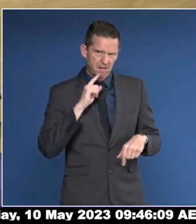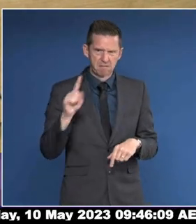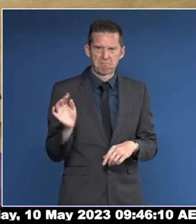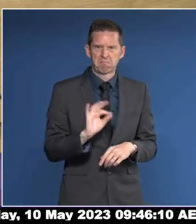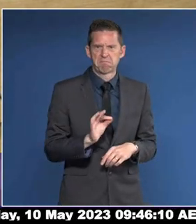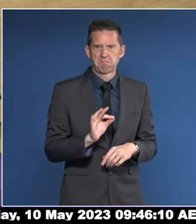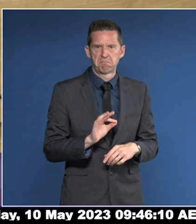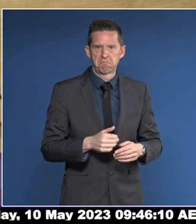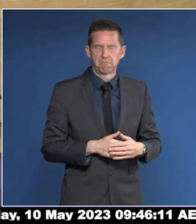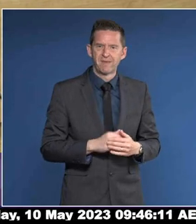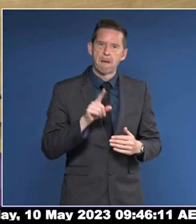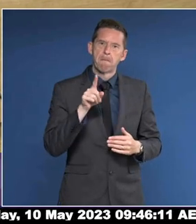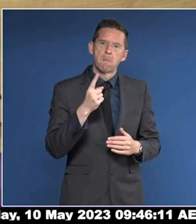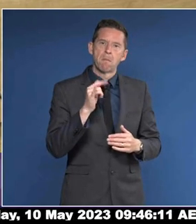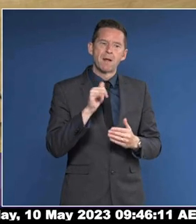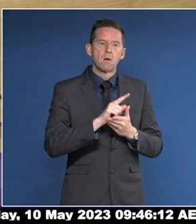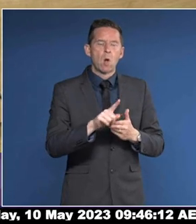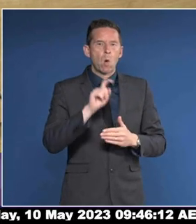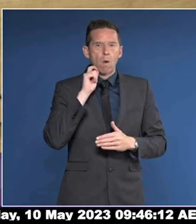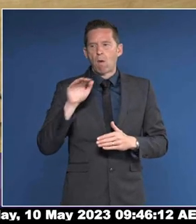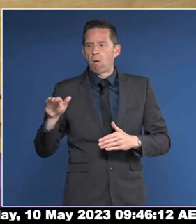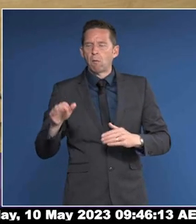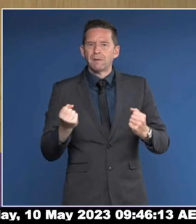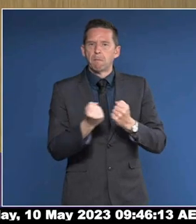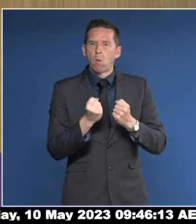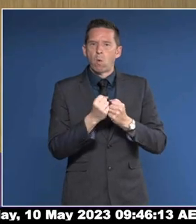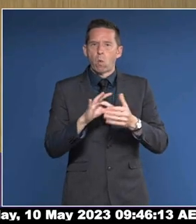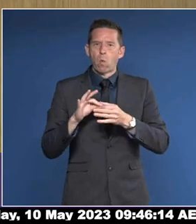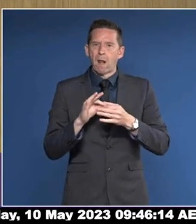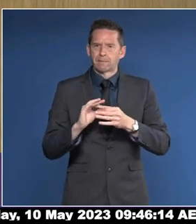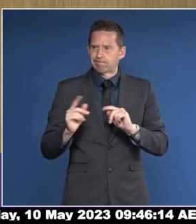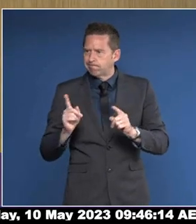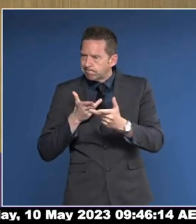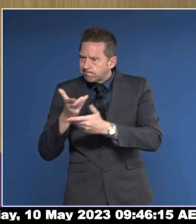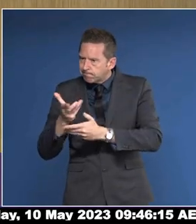there would have been the follow-up with the support coordinator and the NDIS - the agency